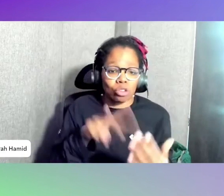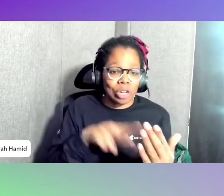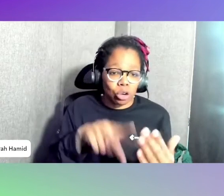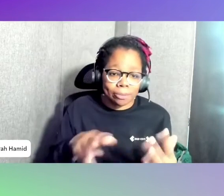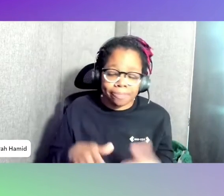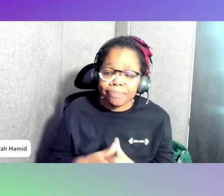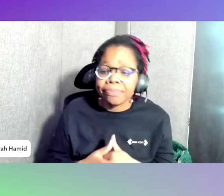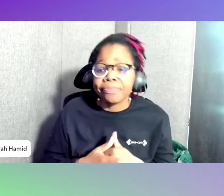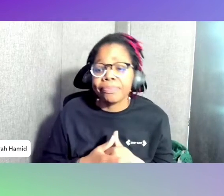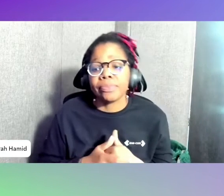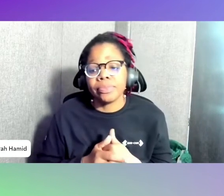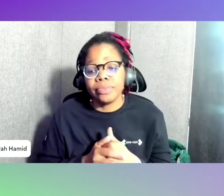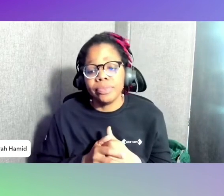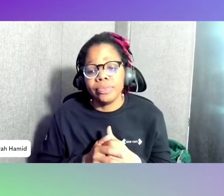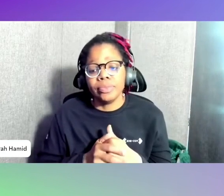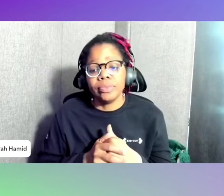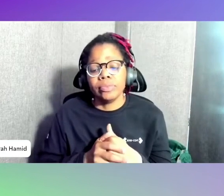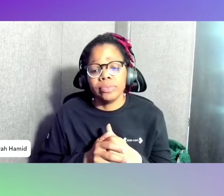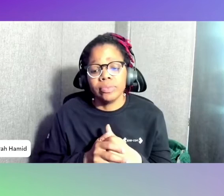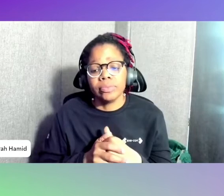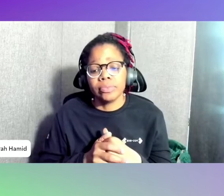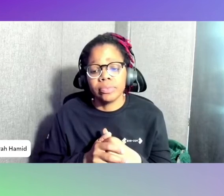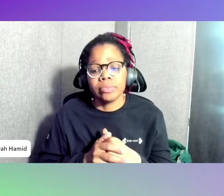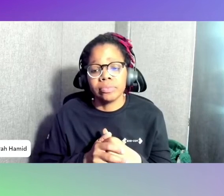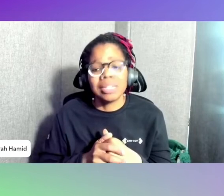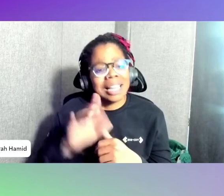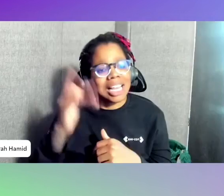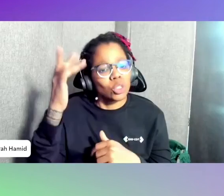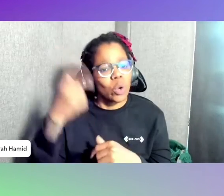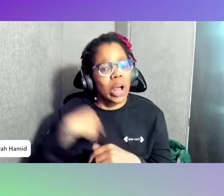non user friendly. It's not idea for reading on a Braille